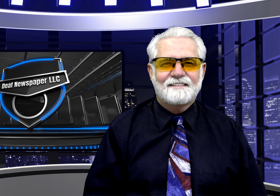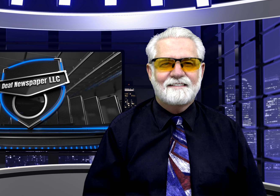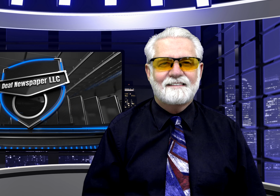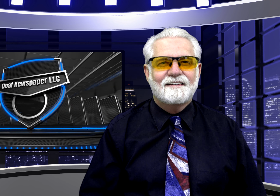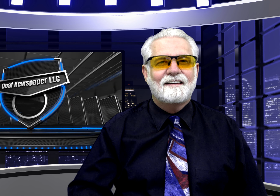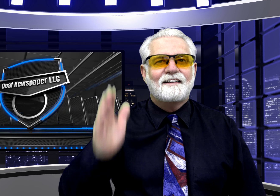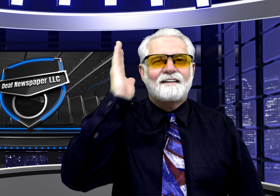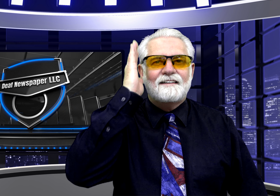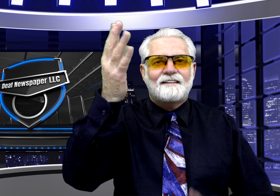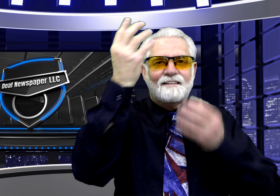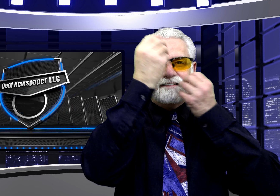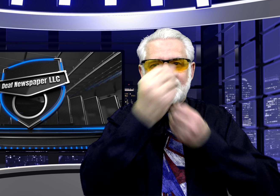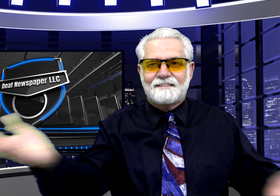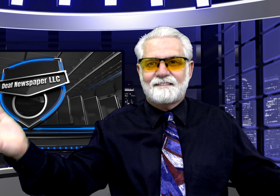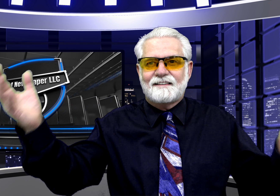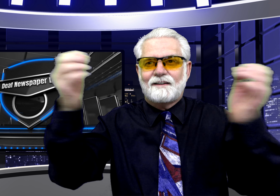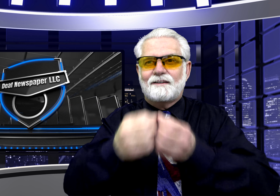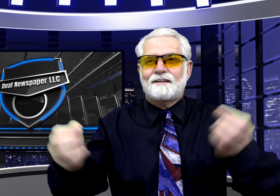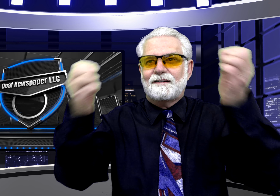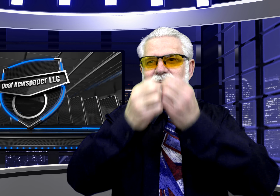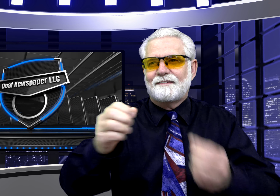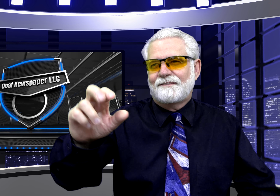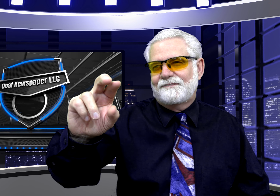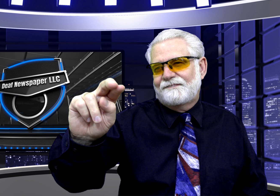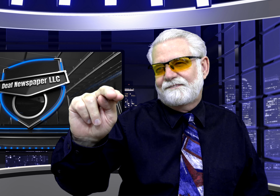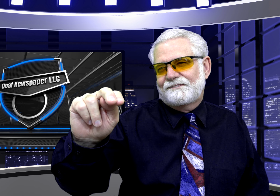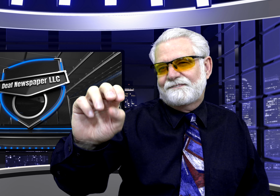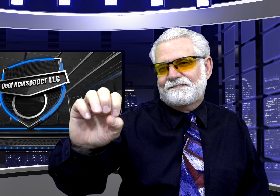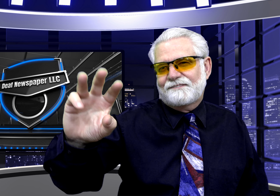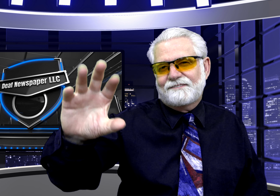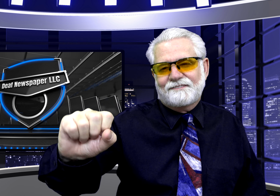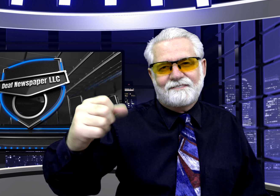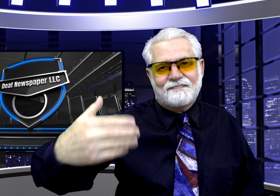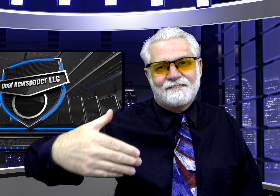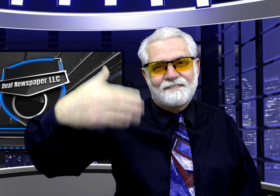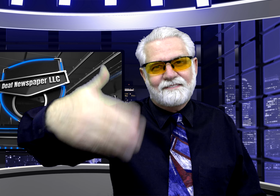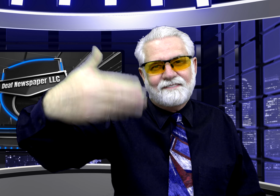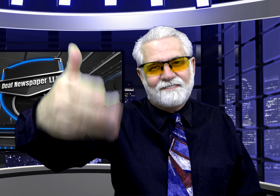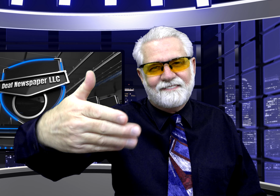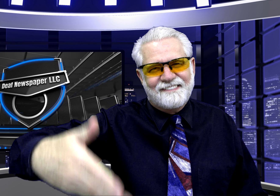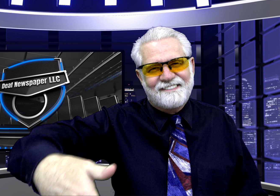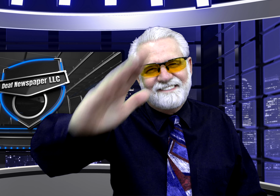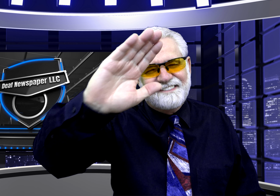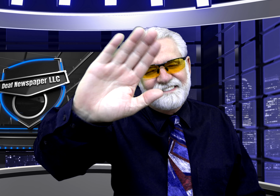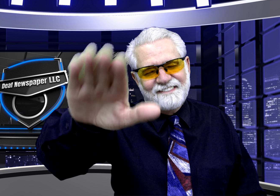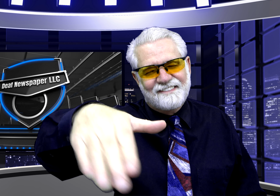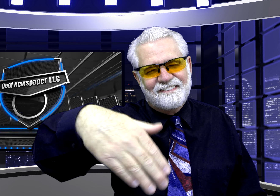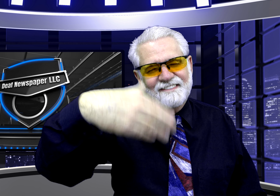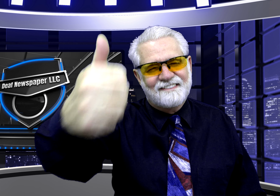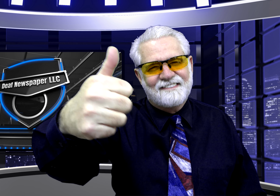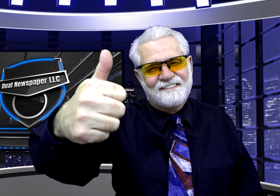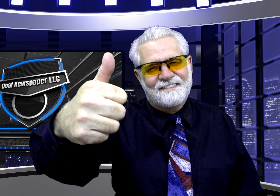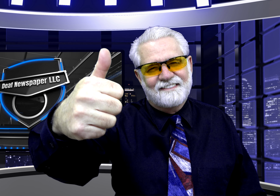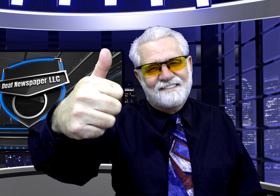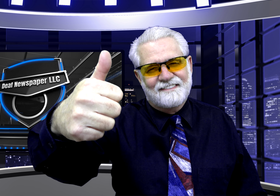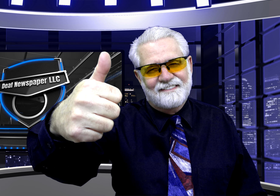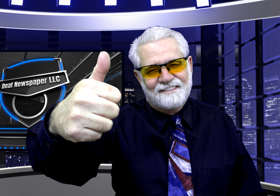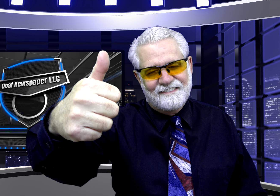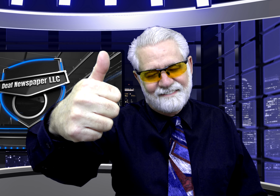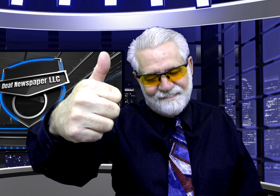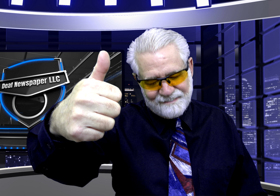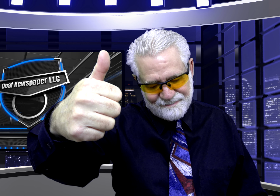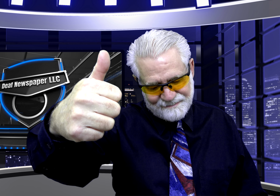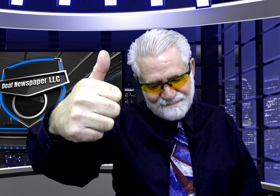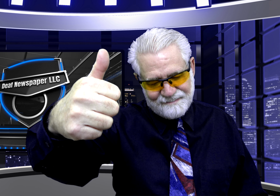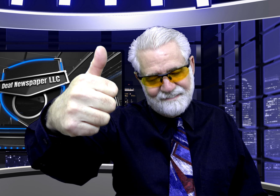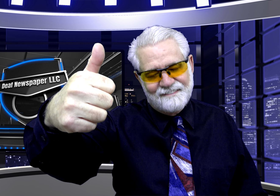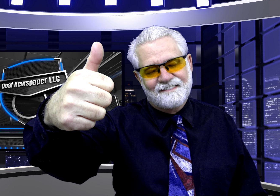I will let you know more and more news in the future. Alright, thumbs up!